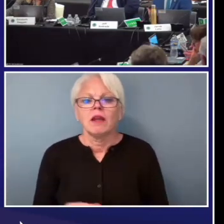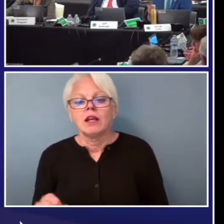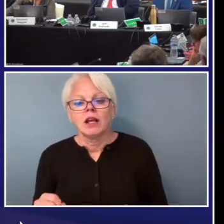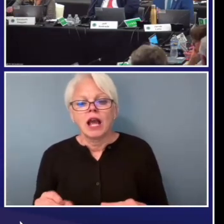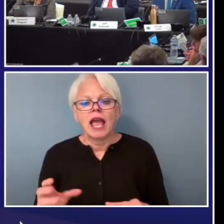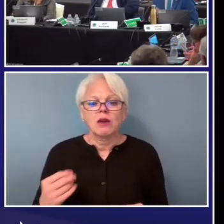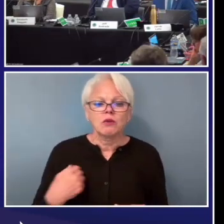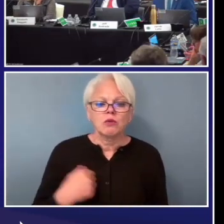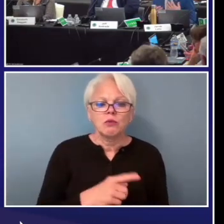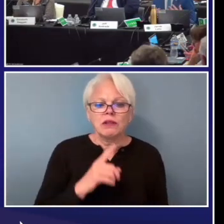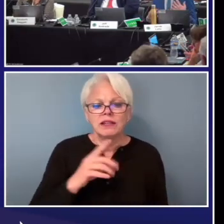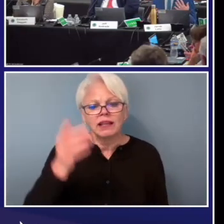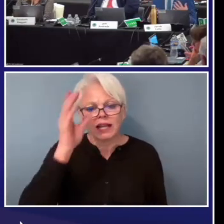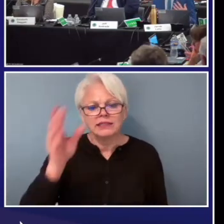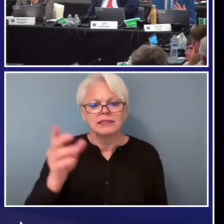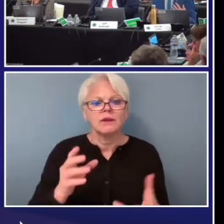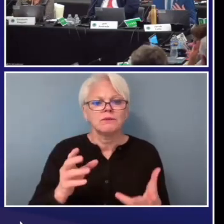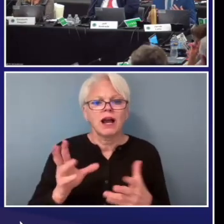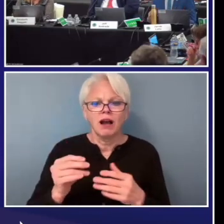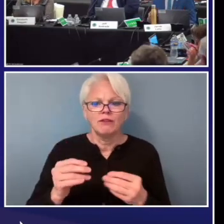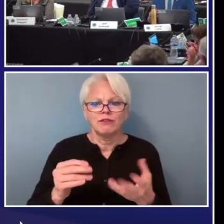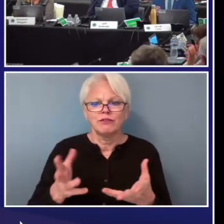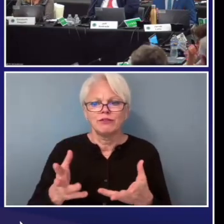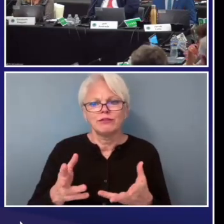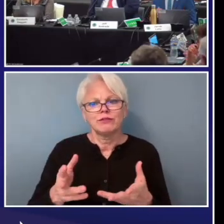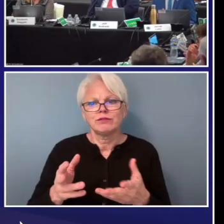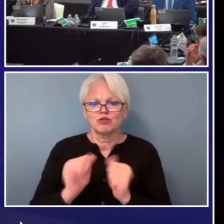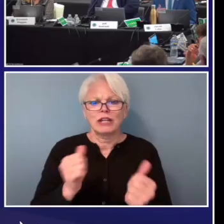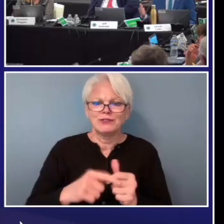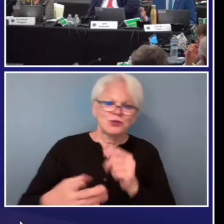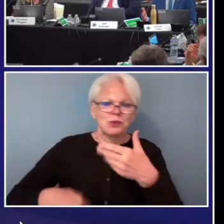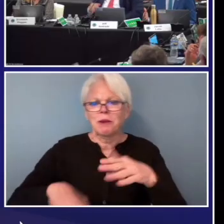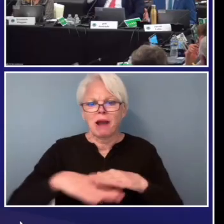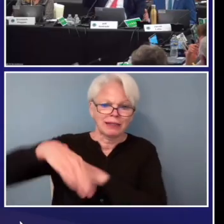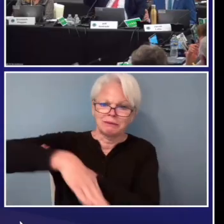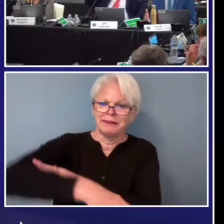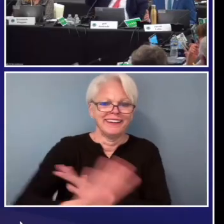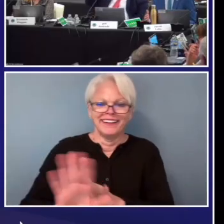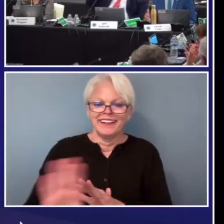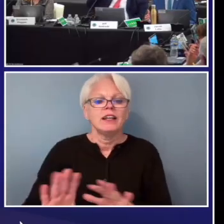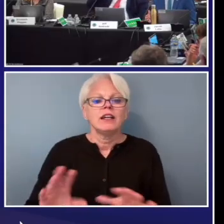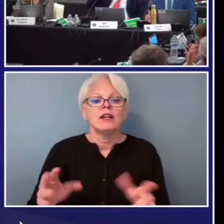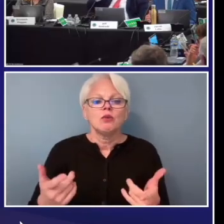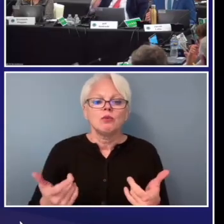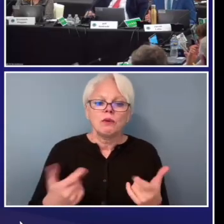that we don't have a guild type system that basically allows people to, one, exclude other organizations, uh, unfairly